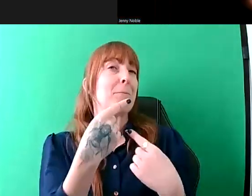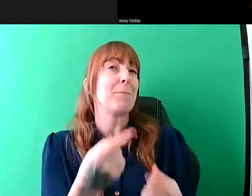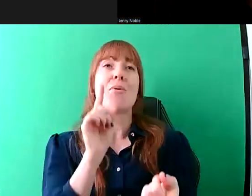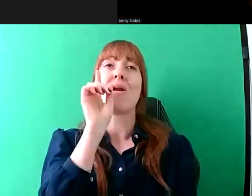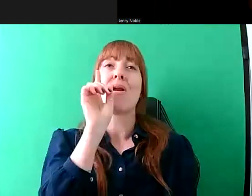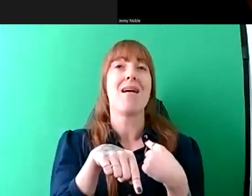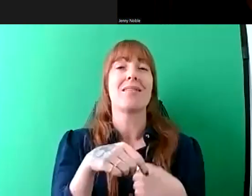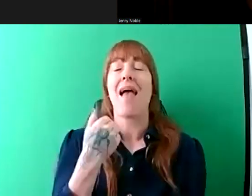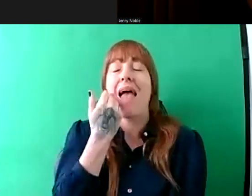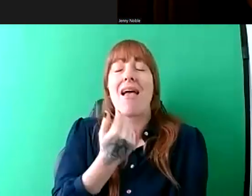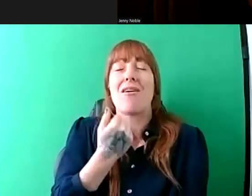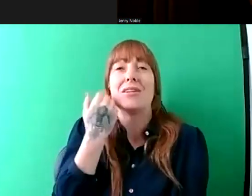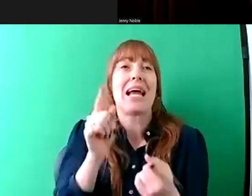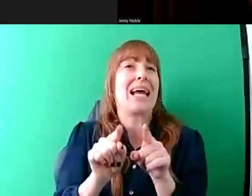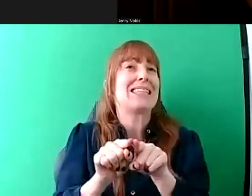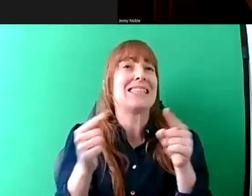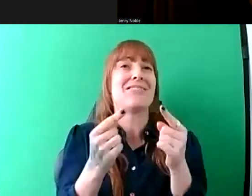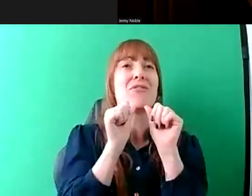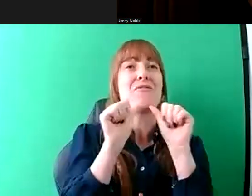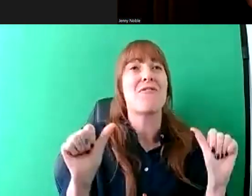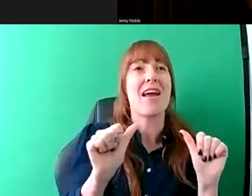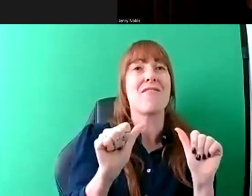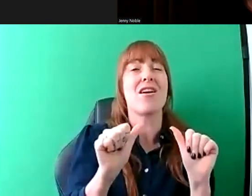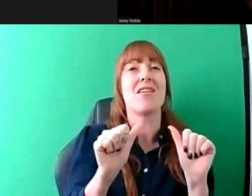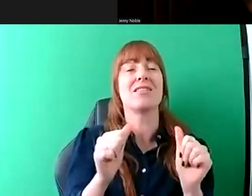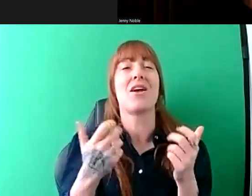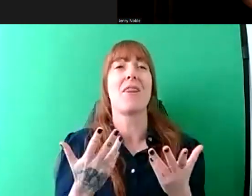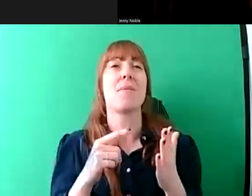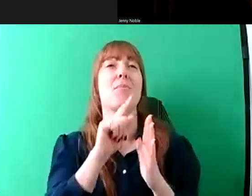favourite item. So, I mean at the moment, I guess Maud Joachim’s medal is right up there